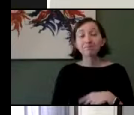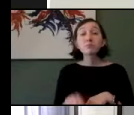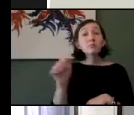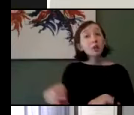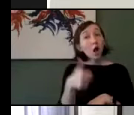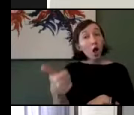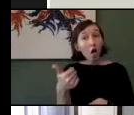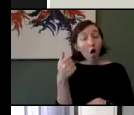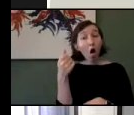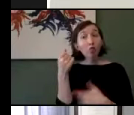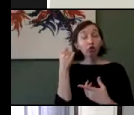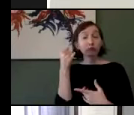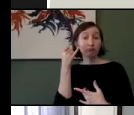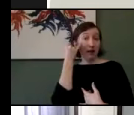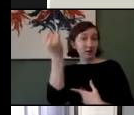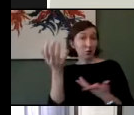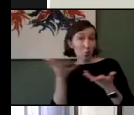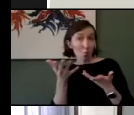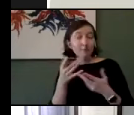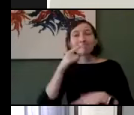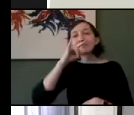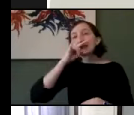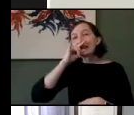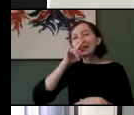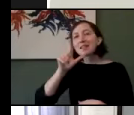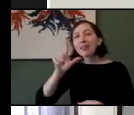and cross cut sections to make soft ear loops,